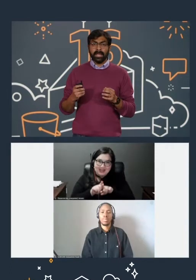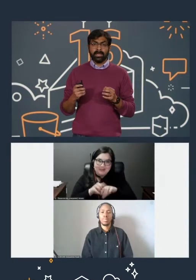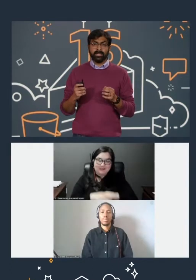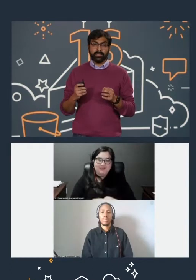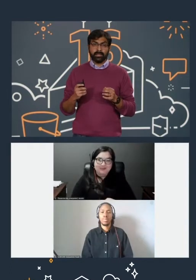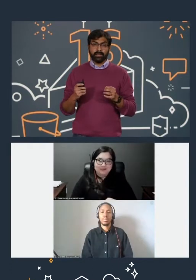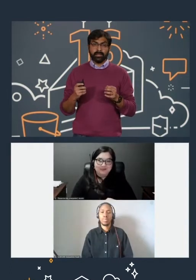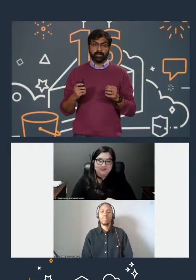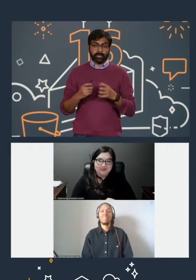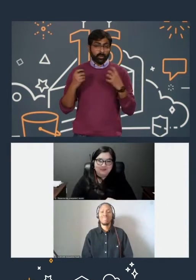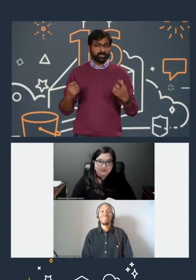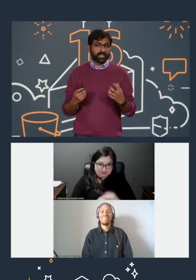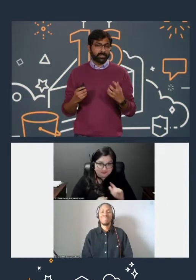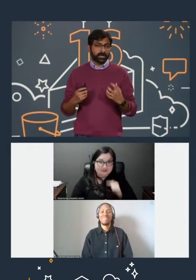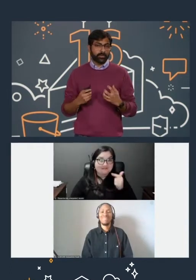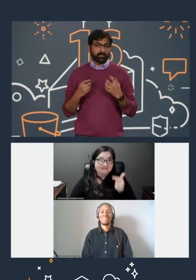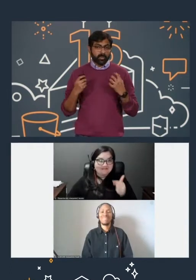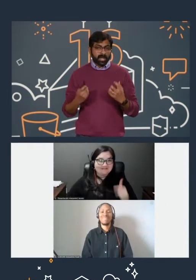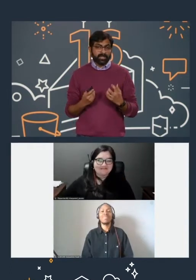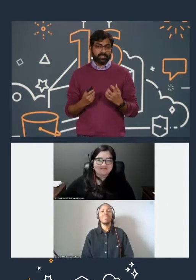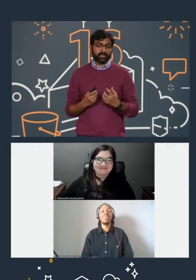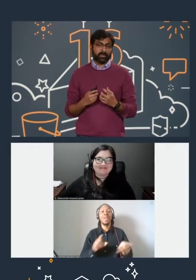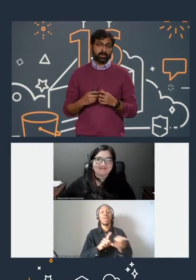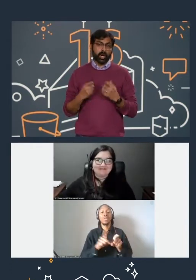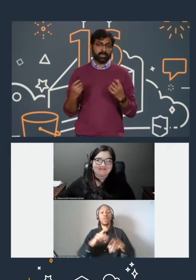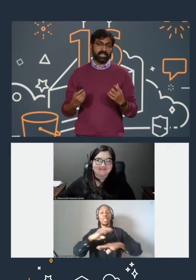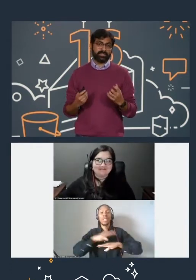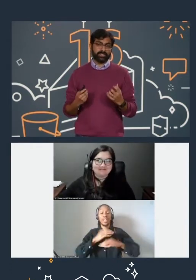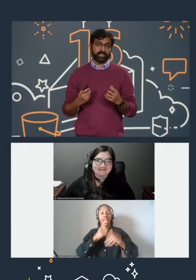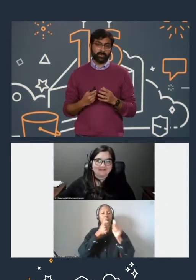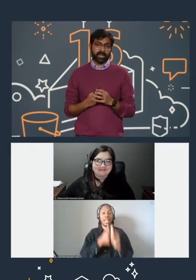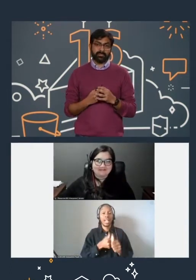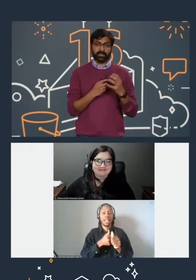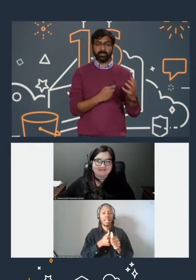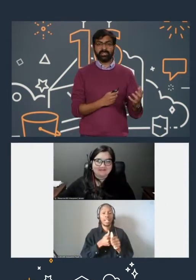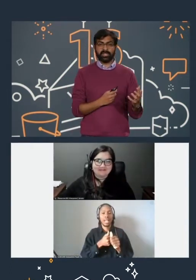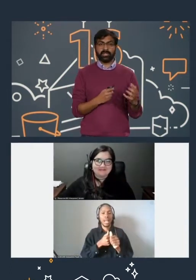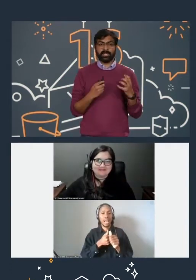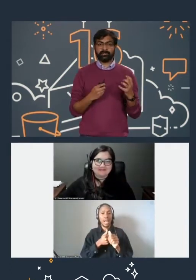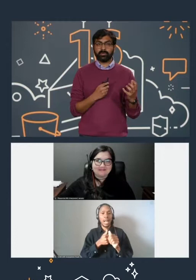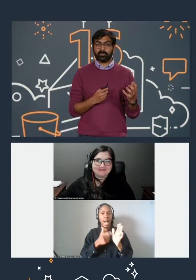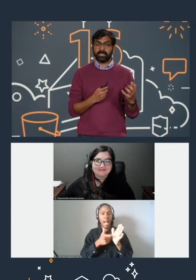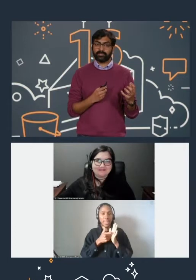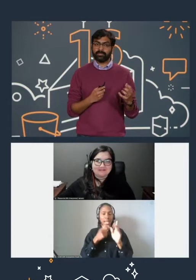And you can also satisfy your compliance obligations that you have using S3 replications.